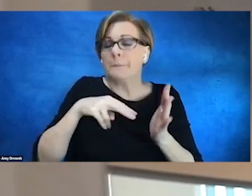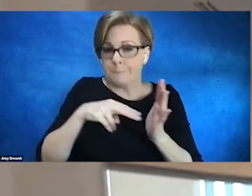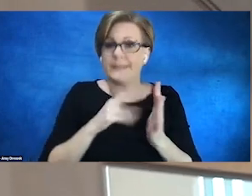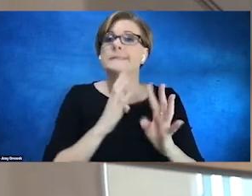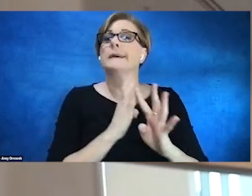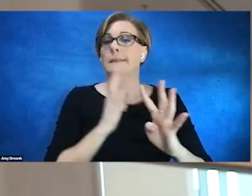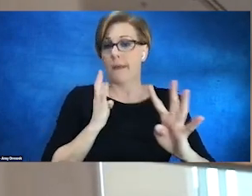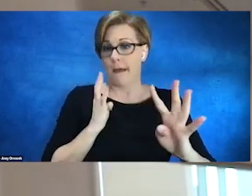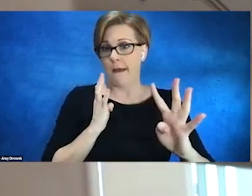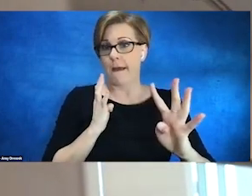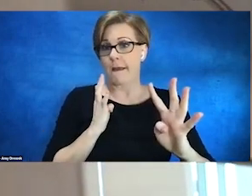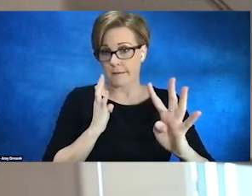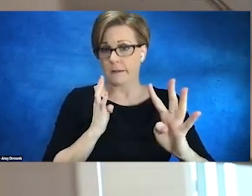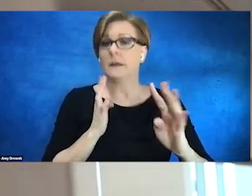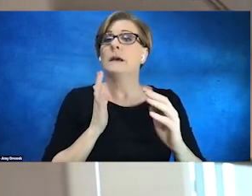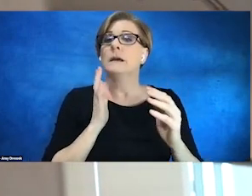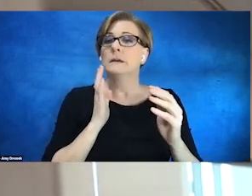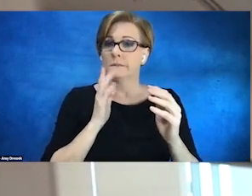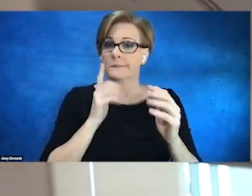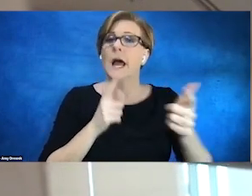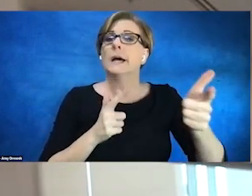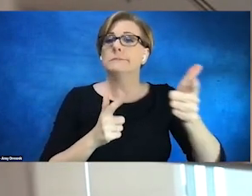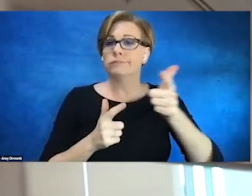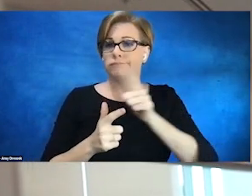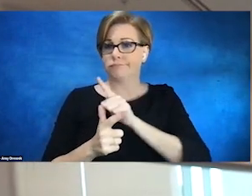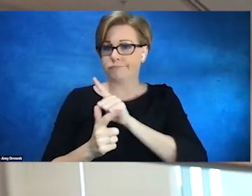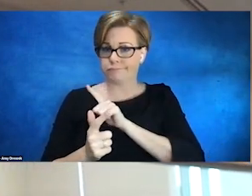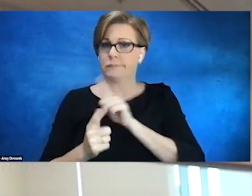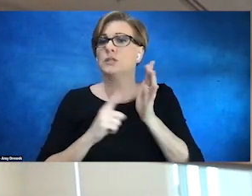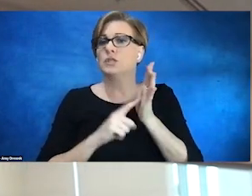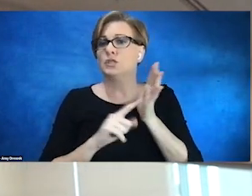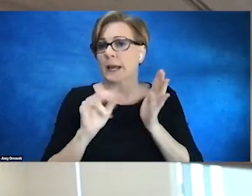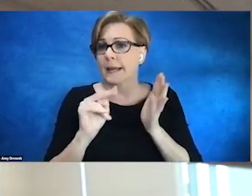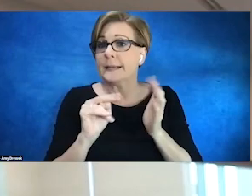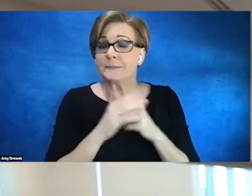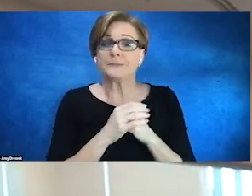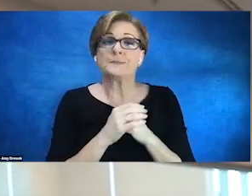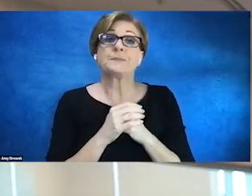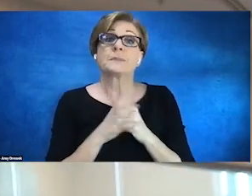location, you're going to be checking in to our voting location. So, we're going to have a few